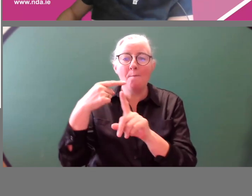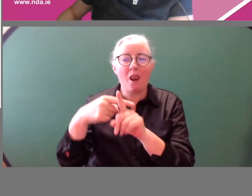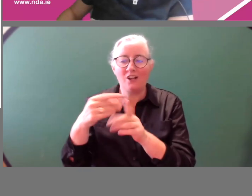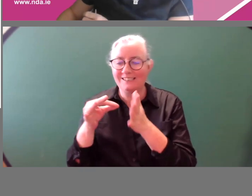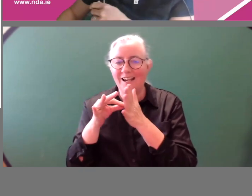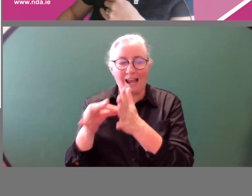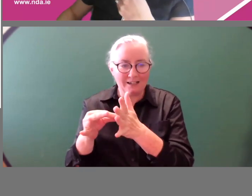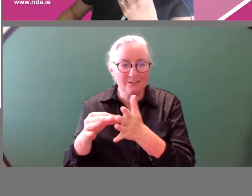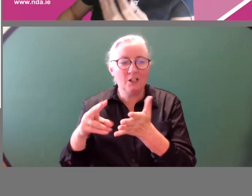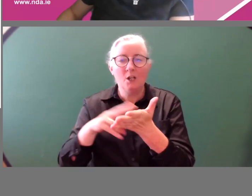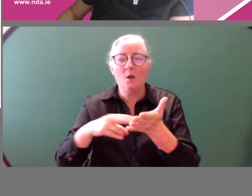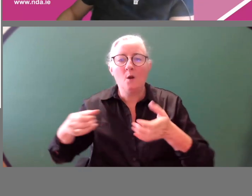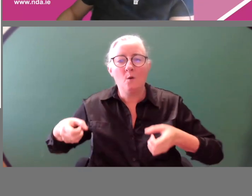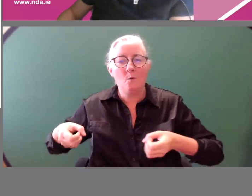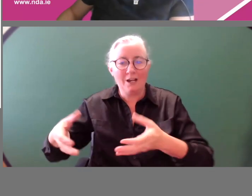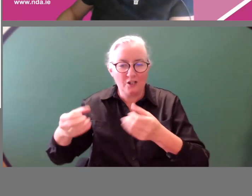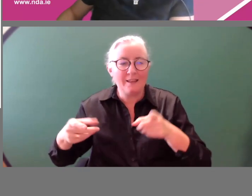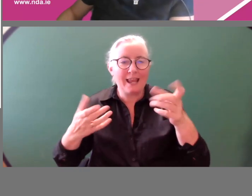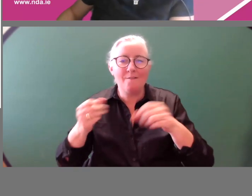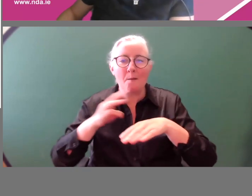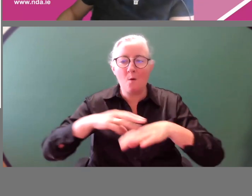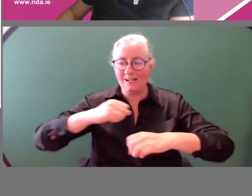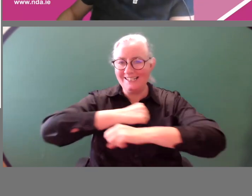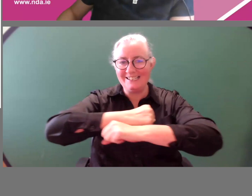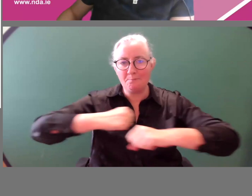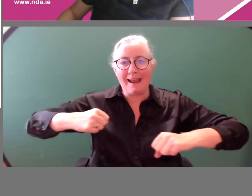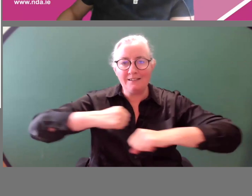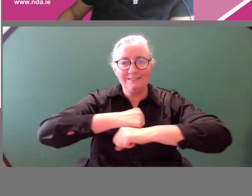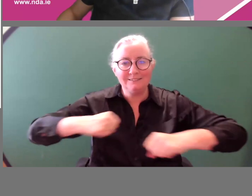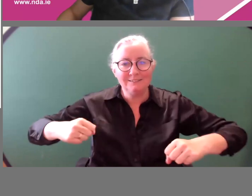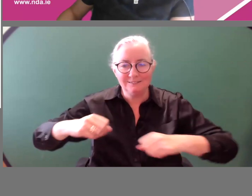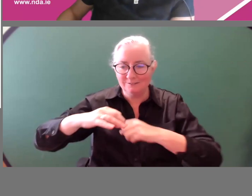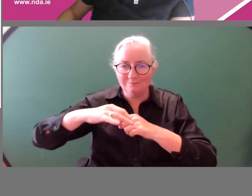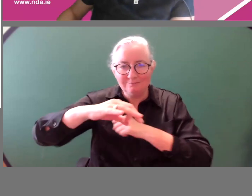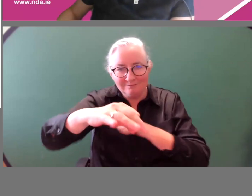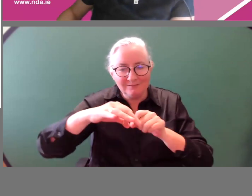applied. They have greater spatial requirements and some features that might be adopted